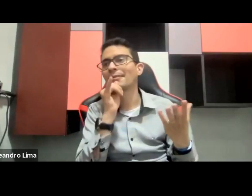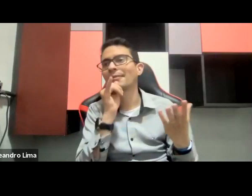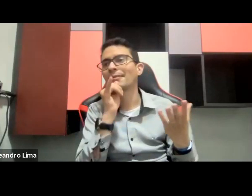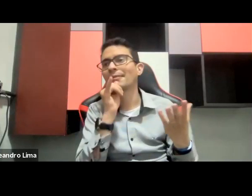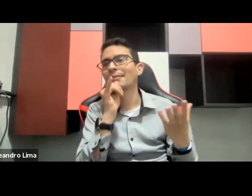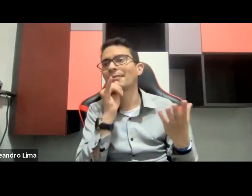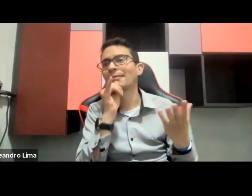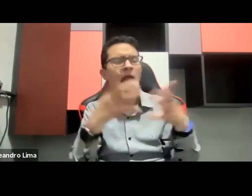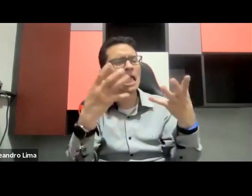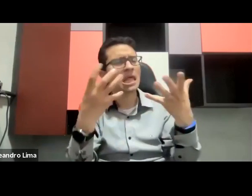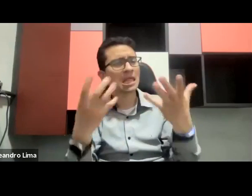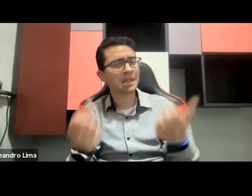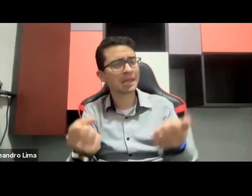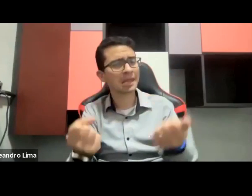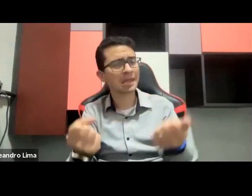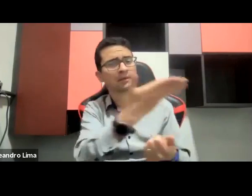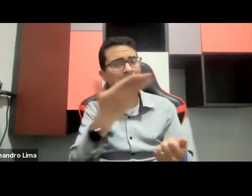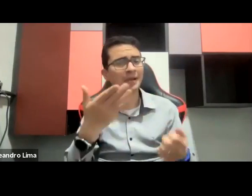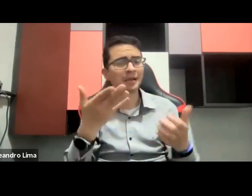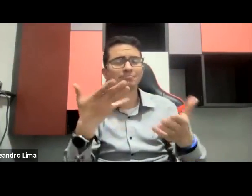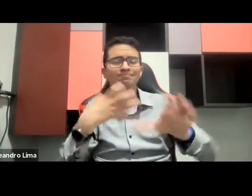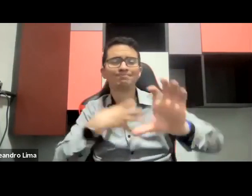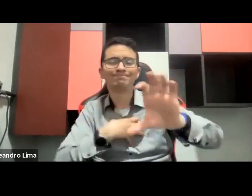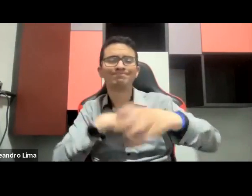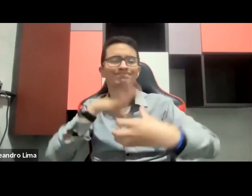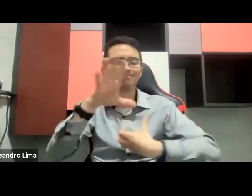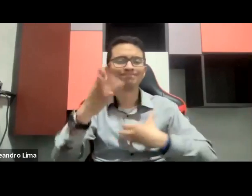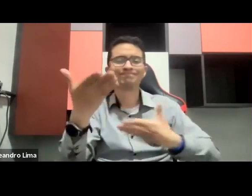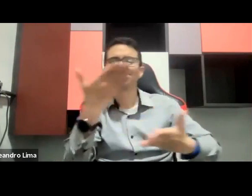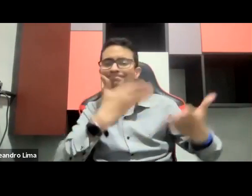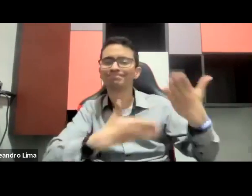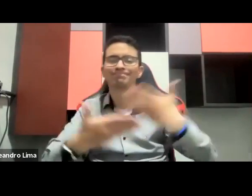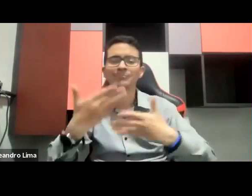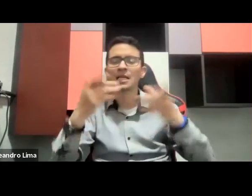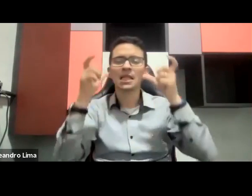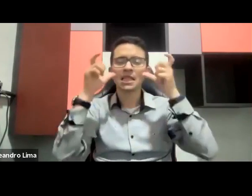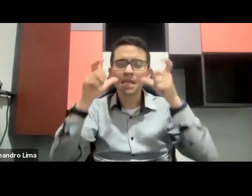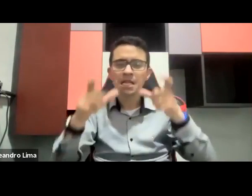reciprocity. y, or their interest y, or their interest expense y, or their interests expertise, and or their interests expertise